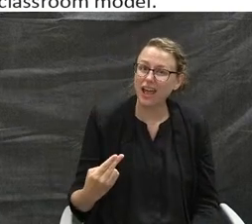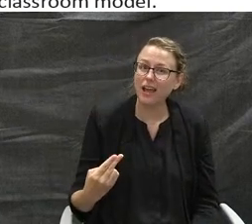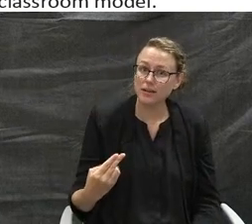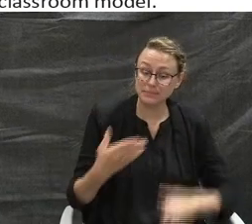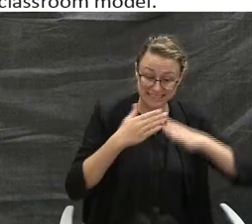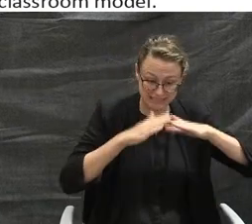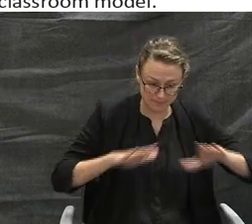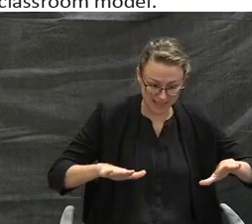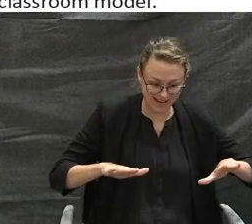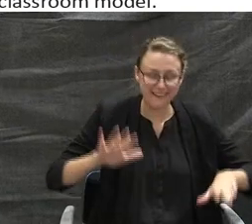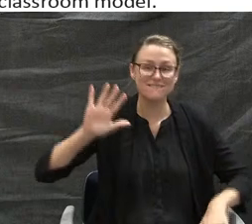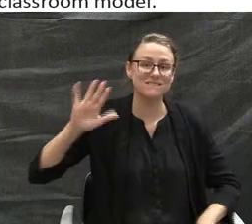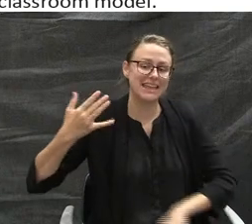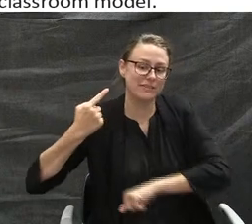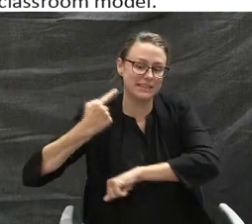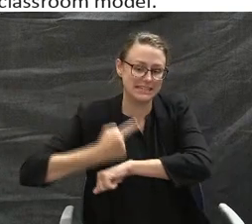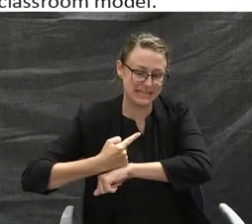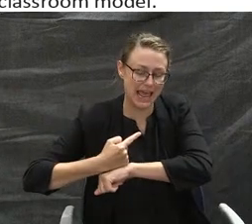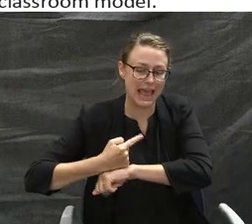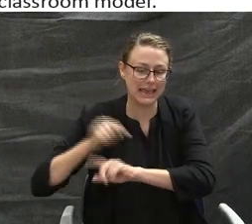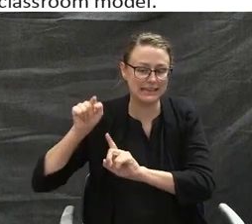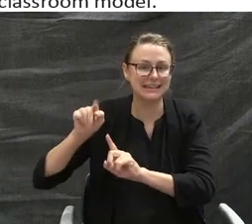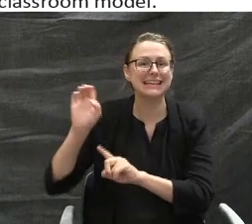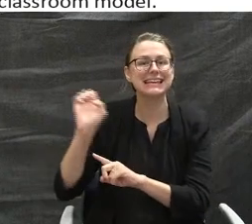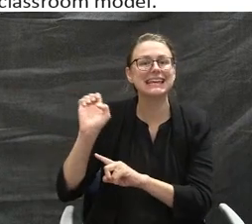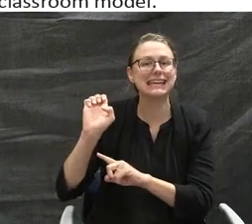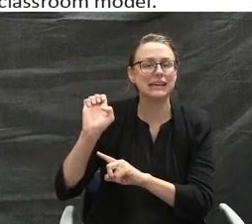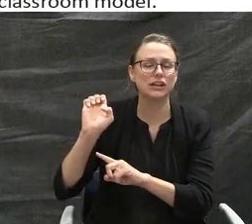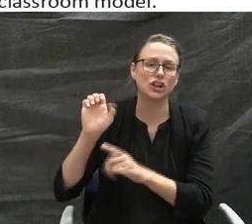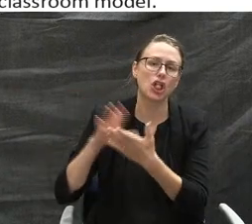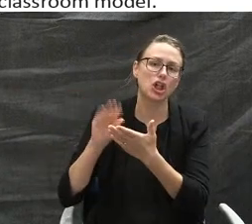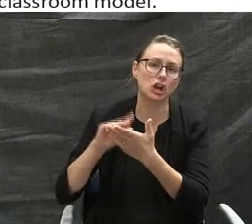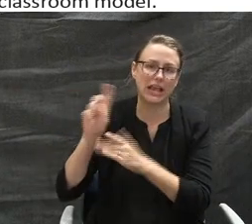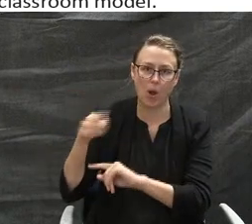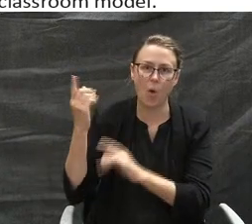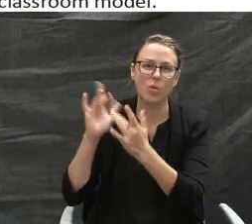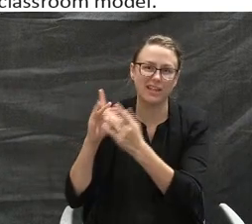5th day as any learning day. So again will have them on E